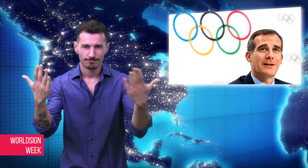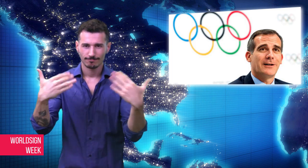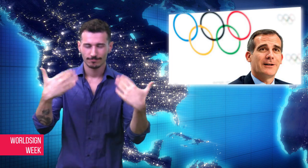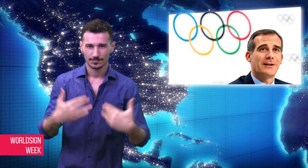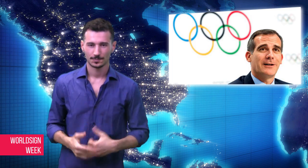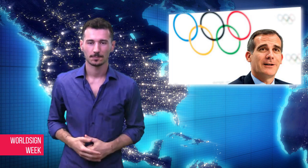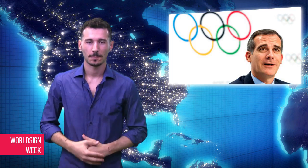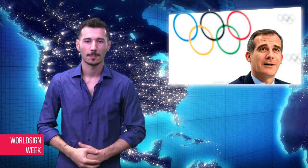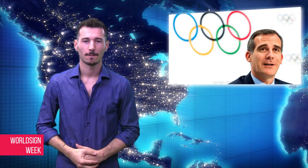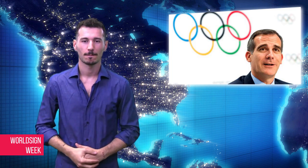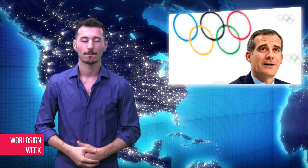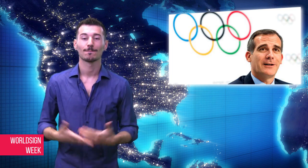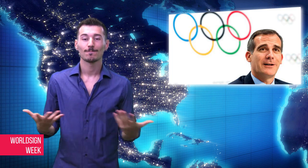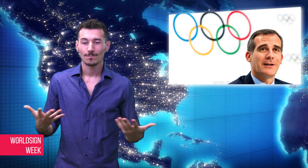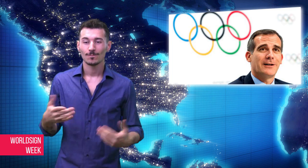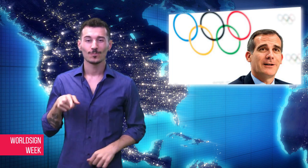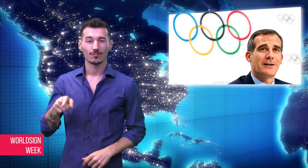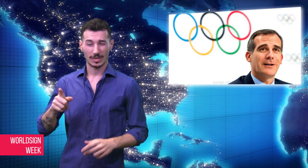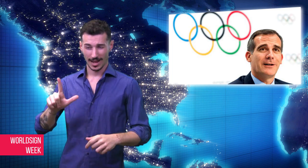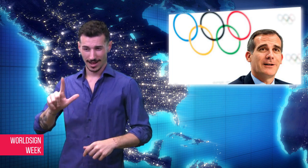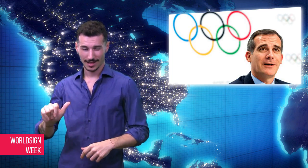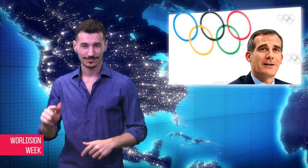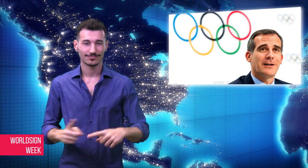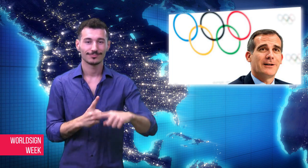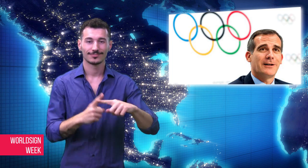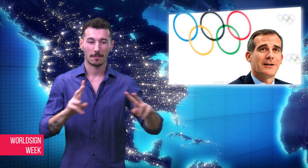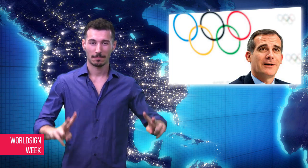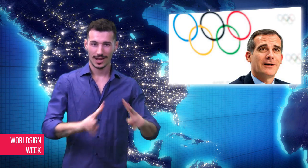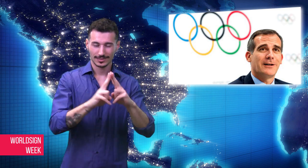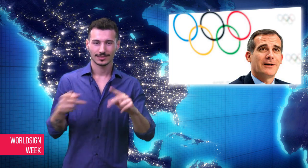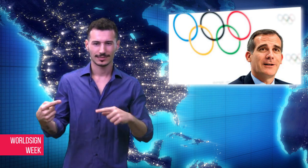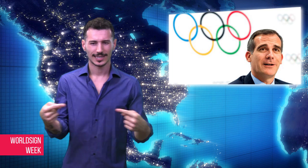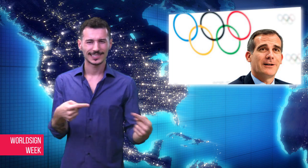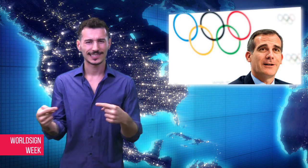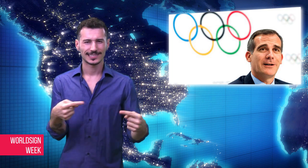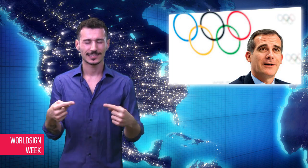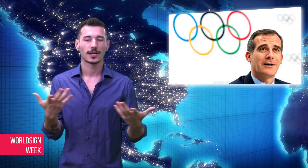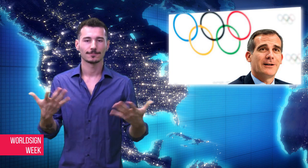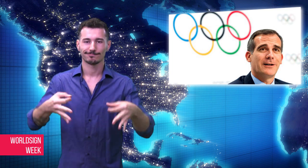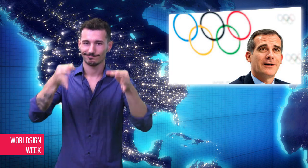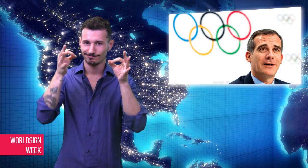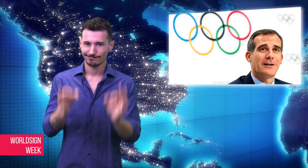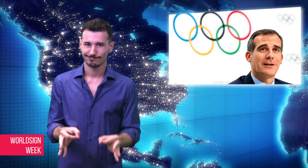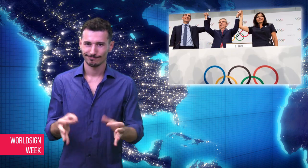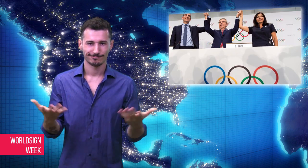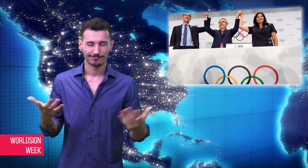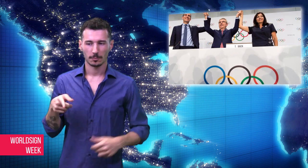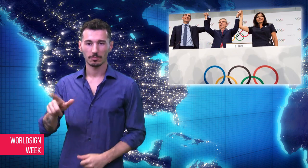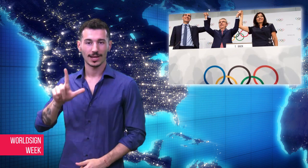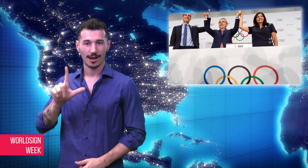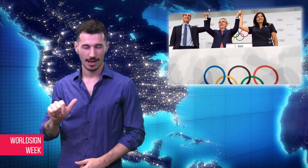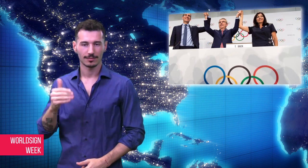for youth sports. After the confirmation of L.A.’s deal, Paris will be expected